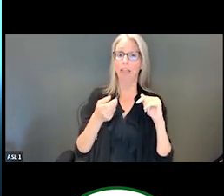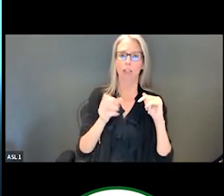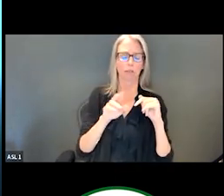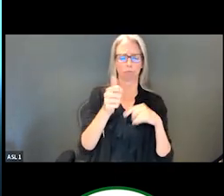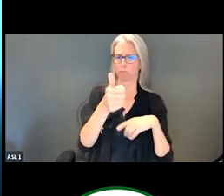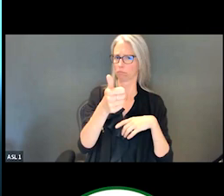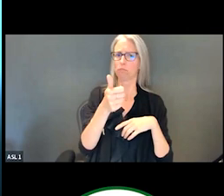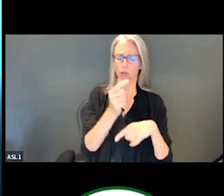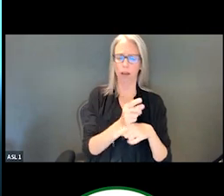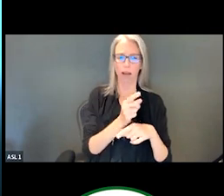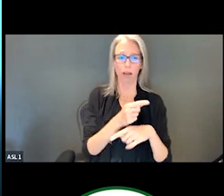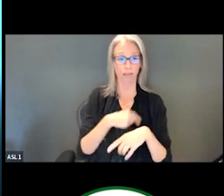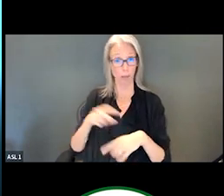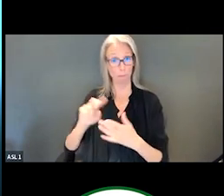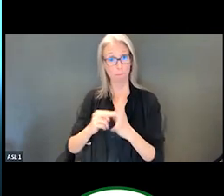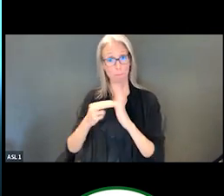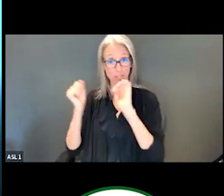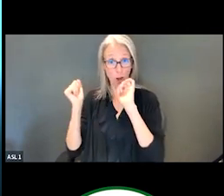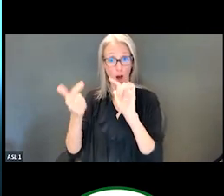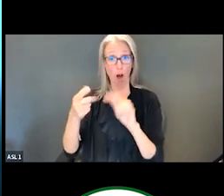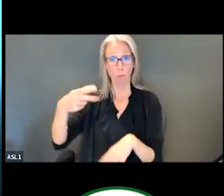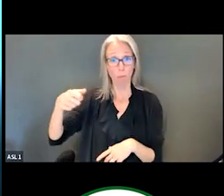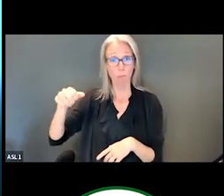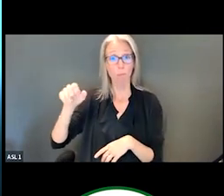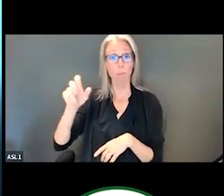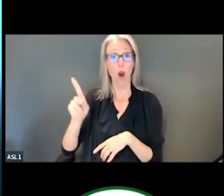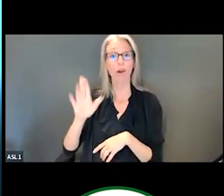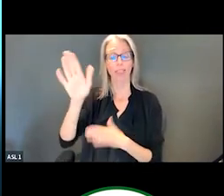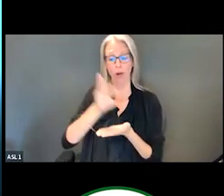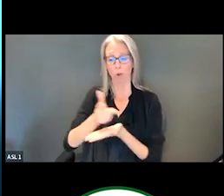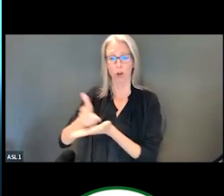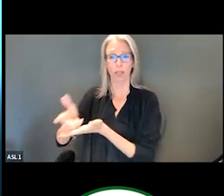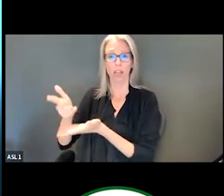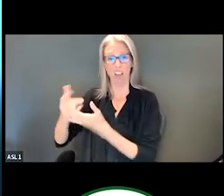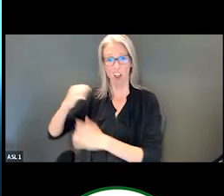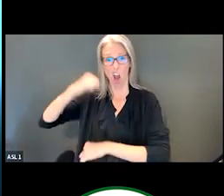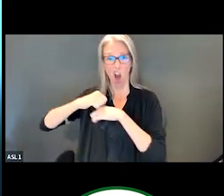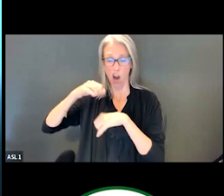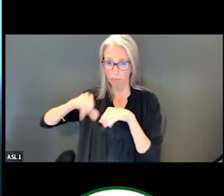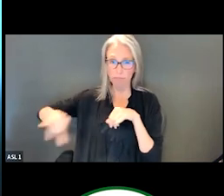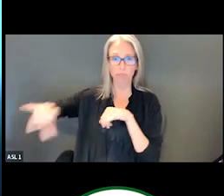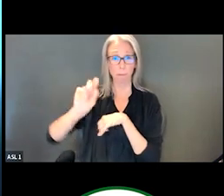But there are ways that facility operators can make their dirt parking lots much more accessible than they currently are.